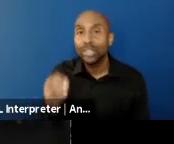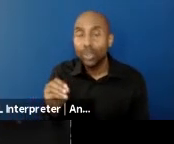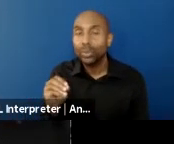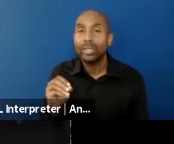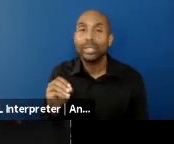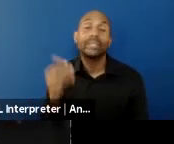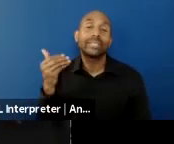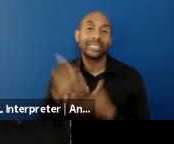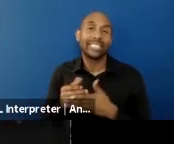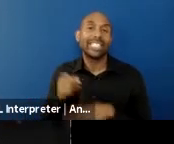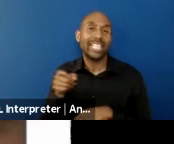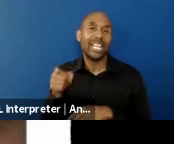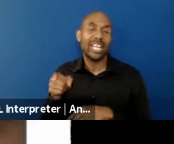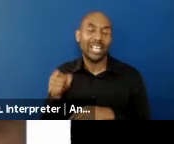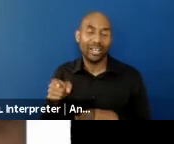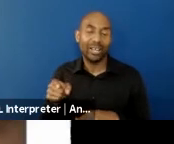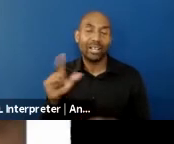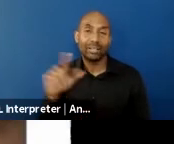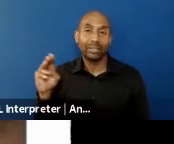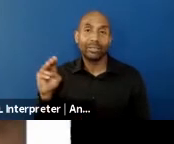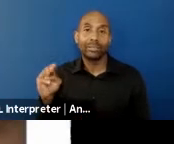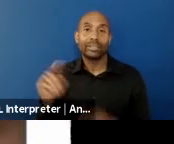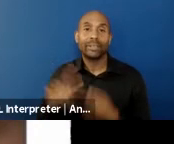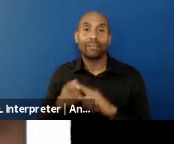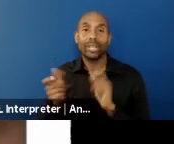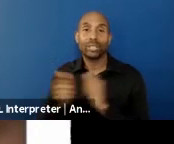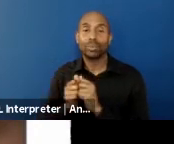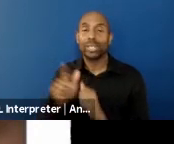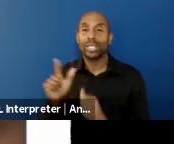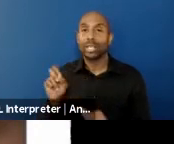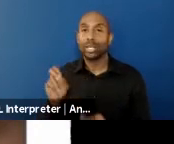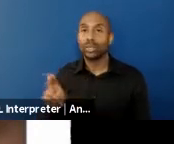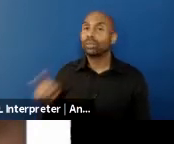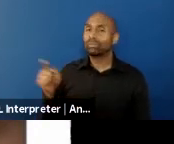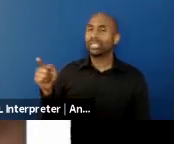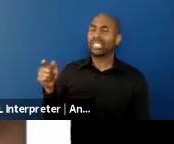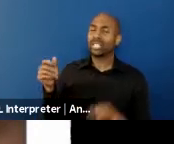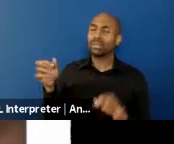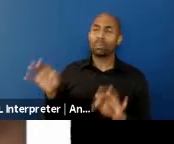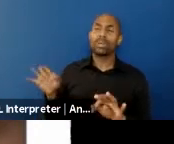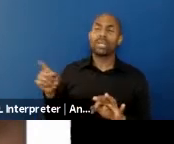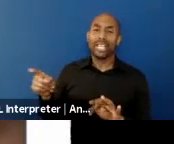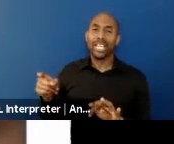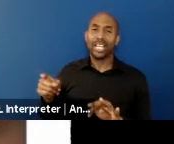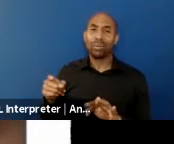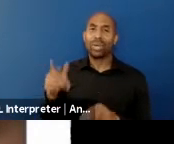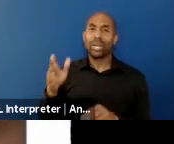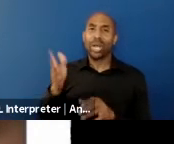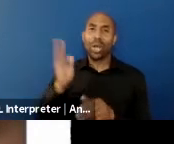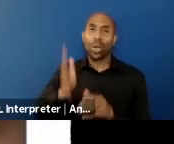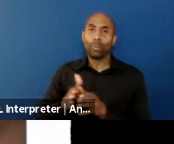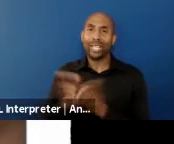If it's easy for you, you can either raise your hand or put in chat you have a story. We have one presenter who is ready to go.